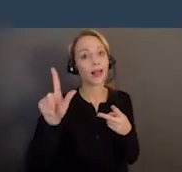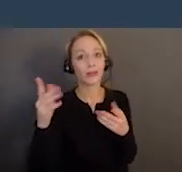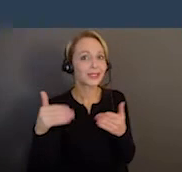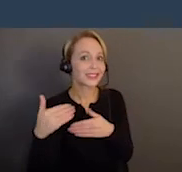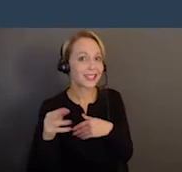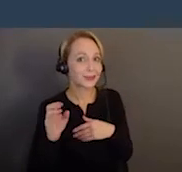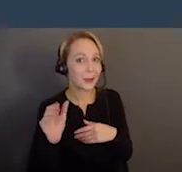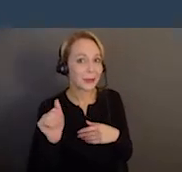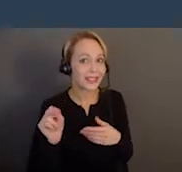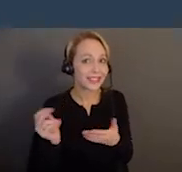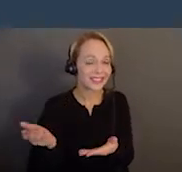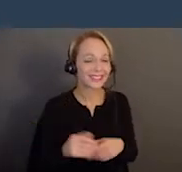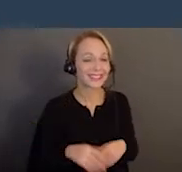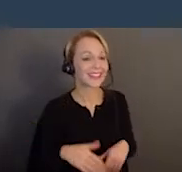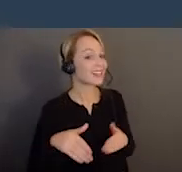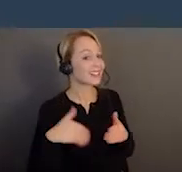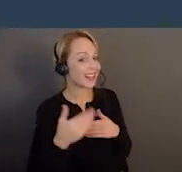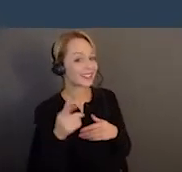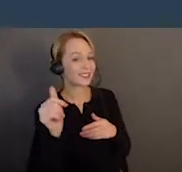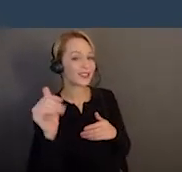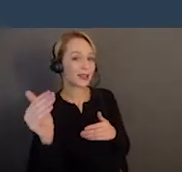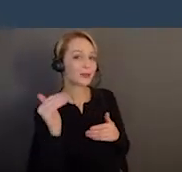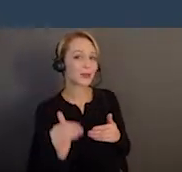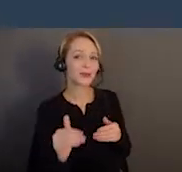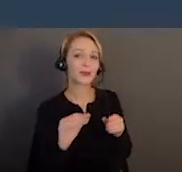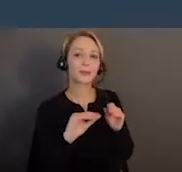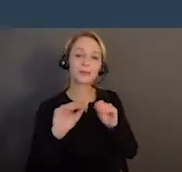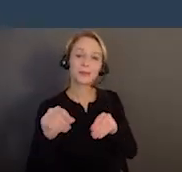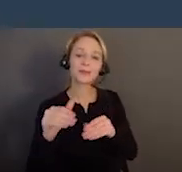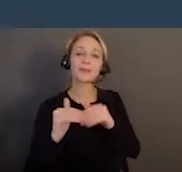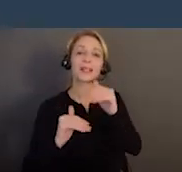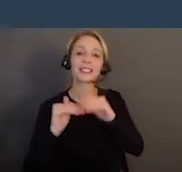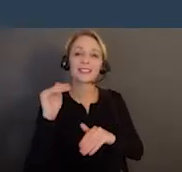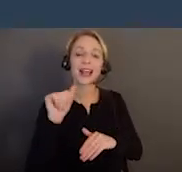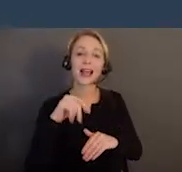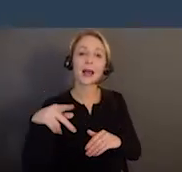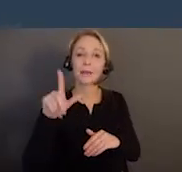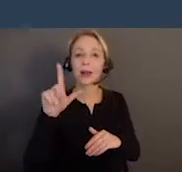NEXT WE CAN MOVE TO BUILD APP LOGIC.